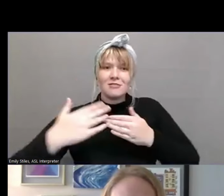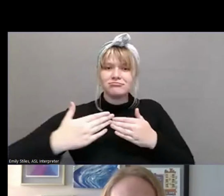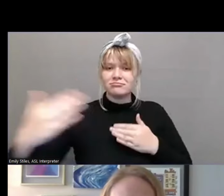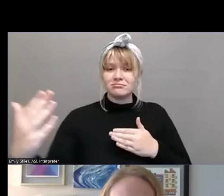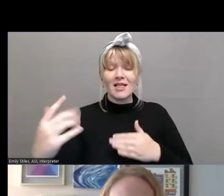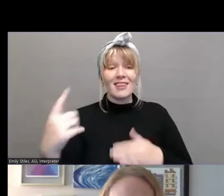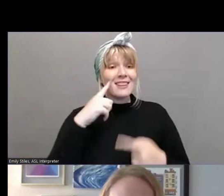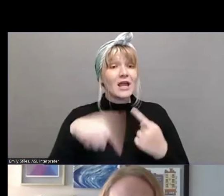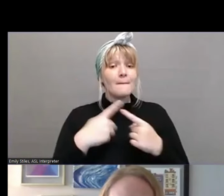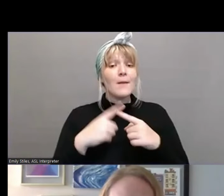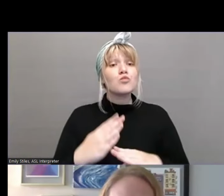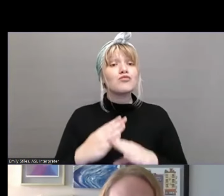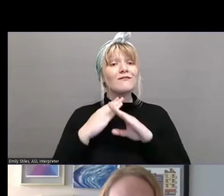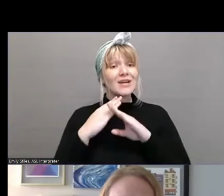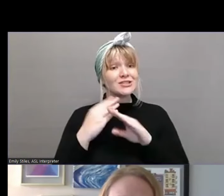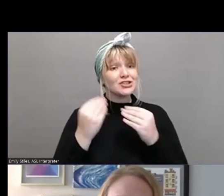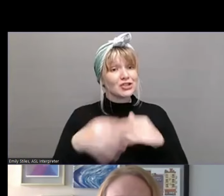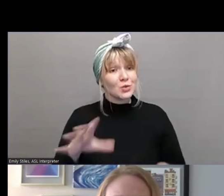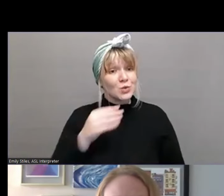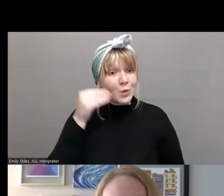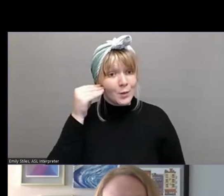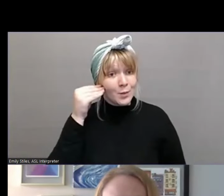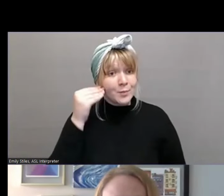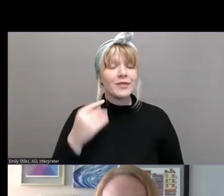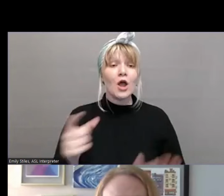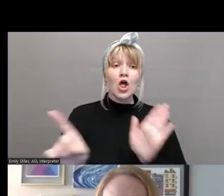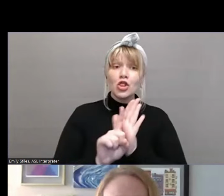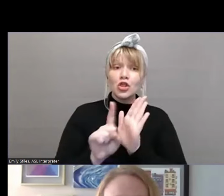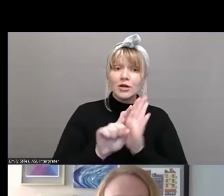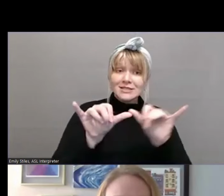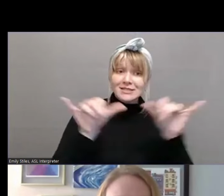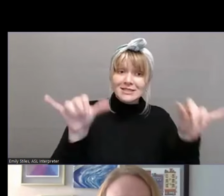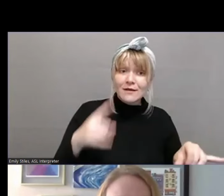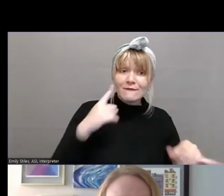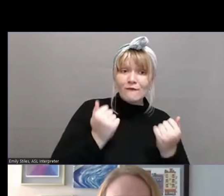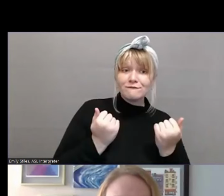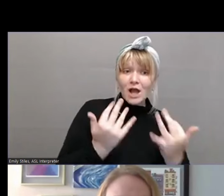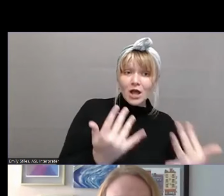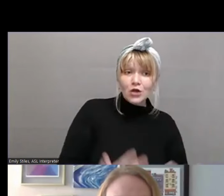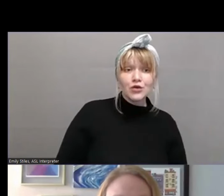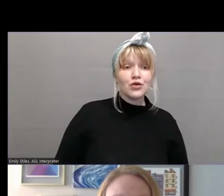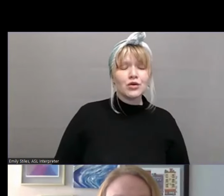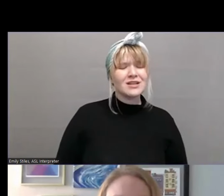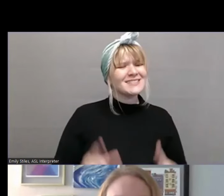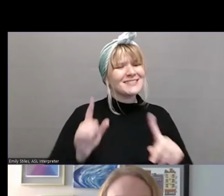Think about alerting systems for fire alarms, and all the things available out there to